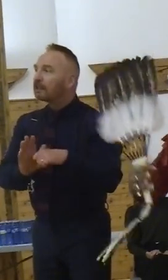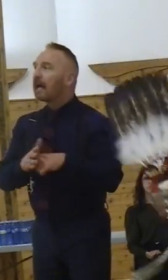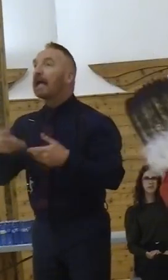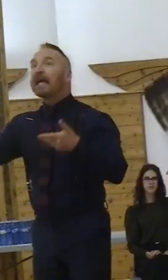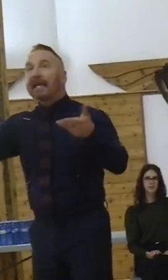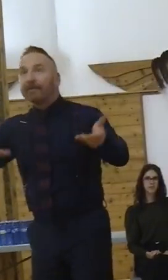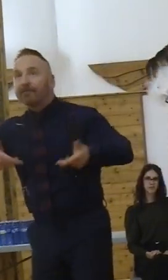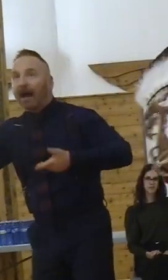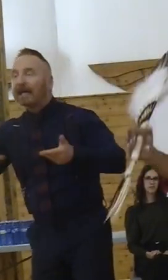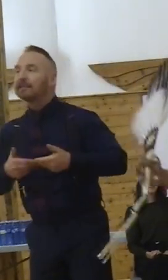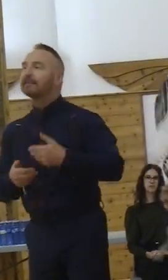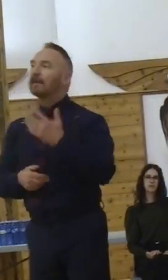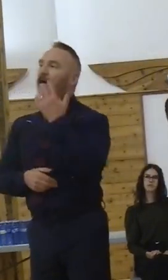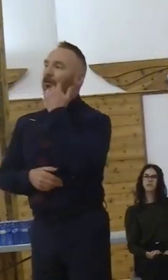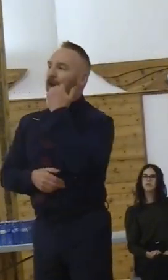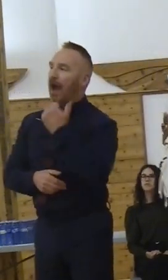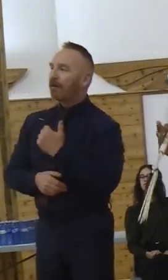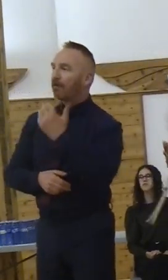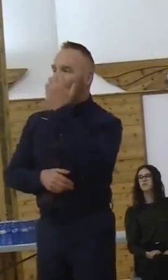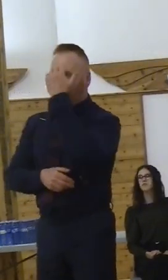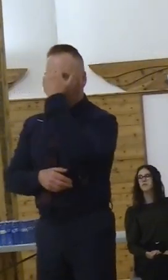That is how the healing starts taking place.